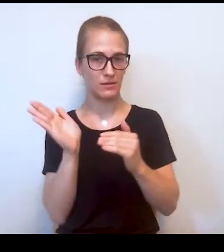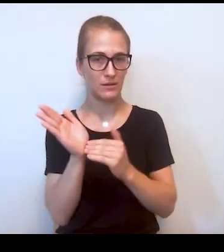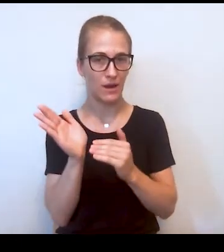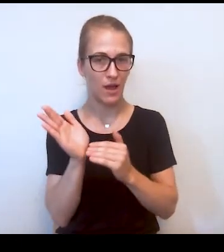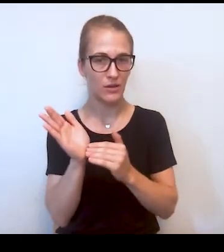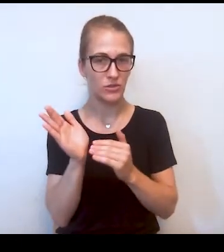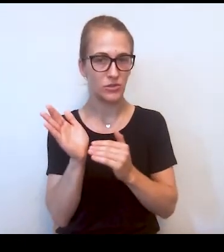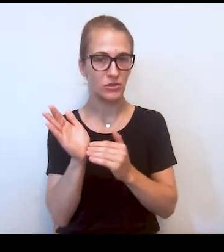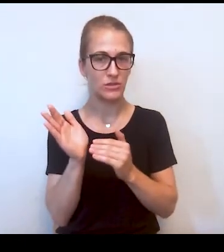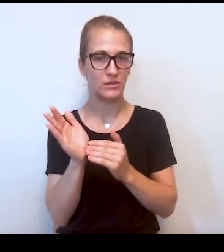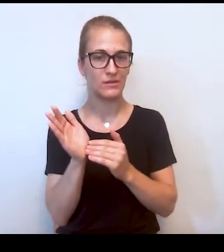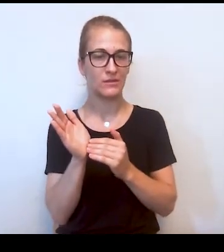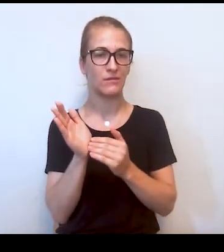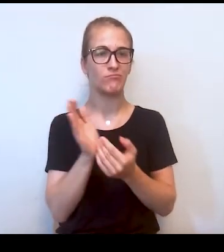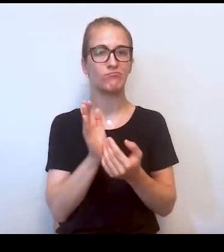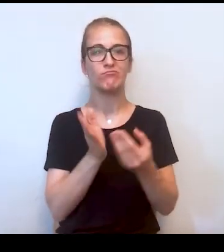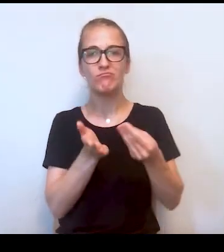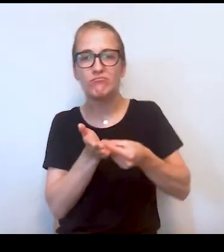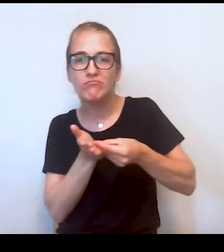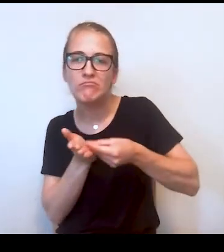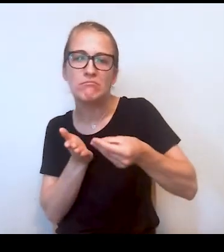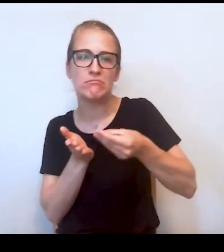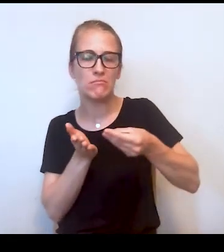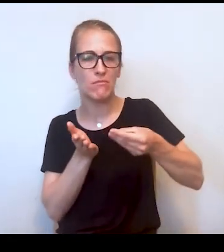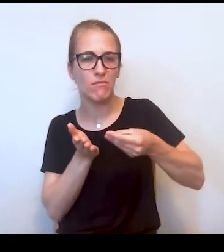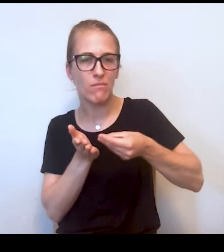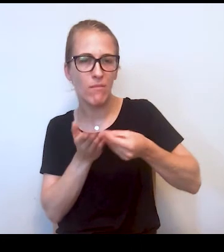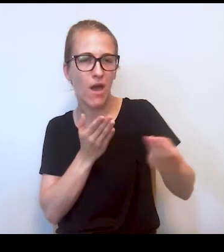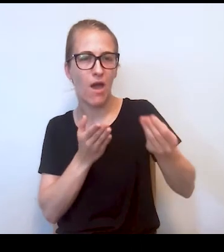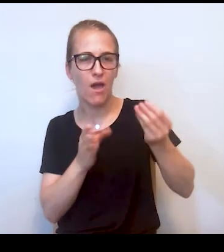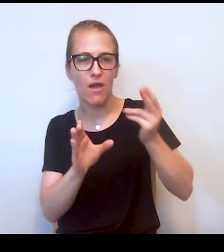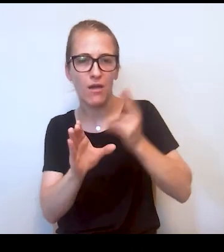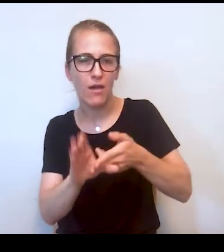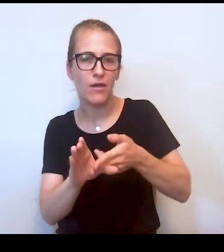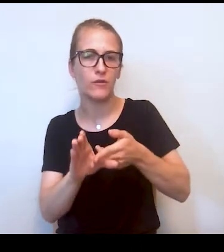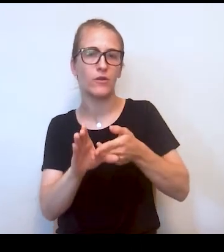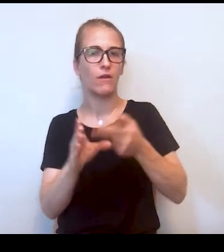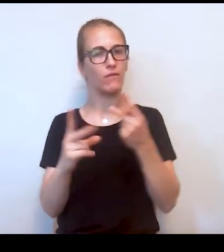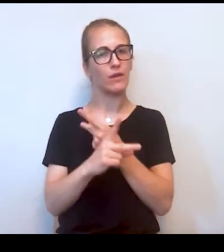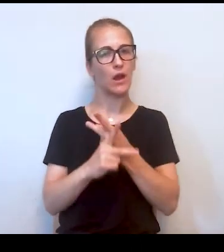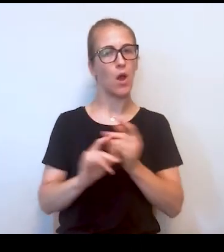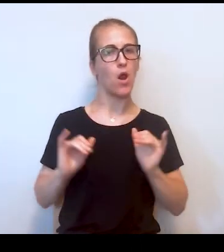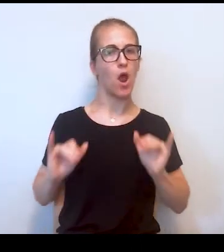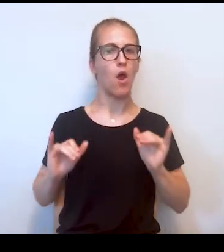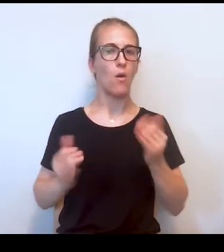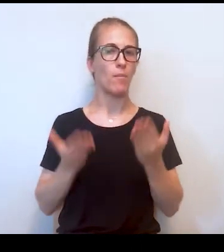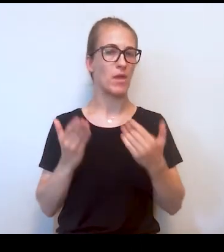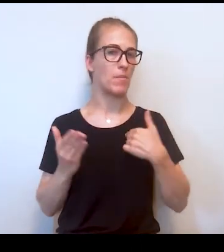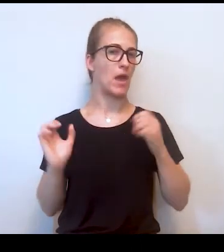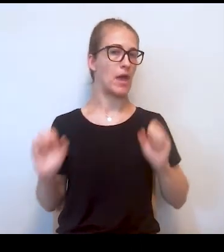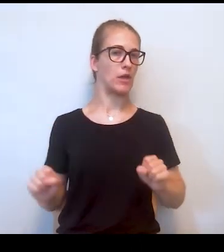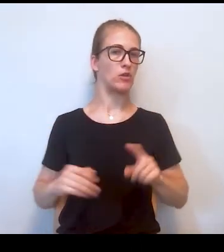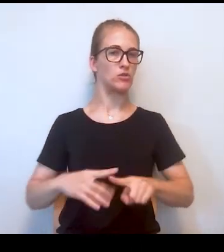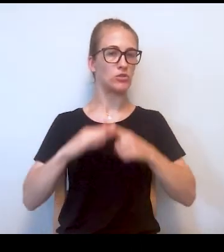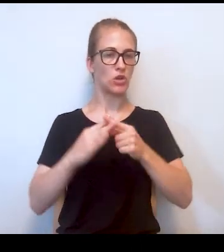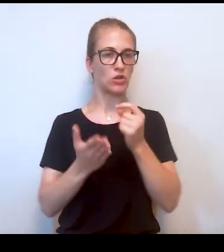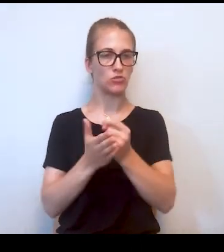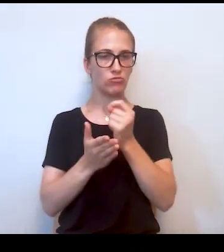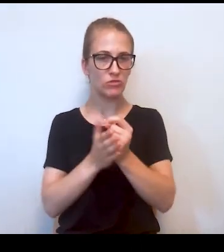maybe I could start treating these people," or "maybe I already see some." This is a way to have a two- or three-year waiting list